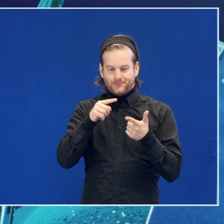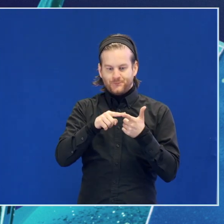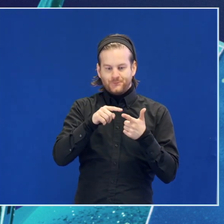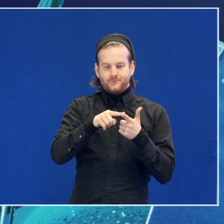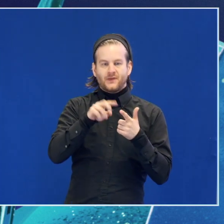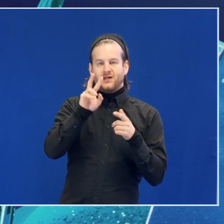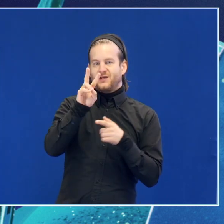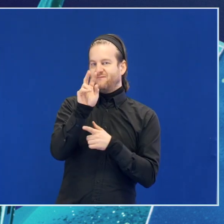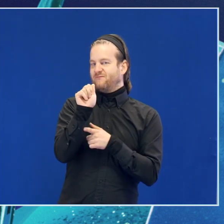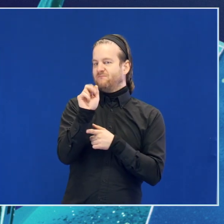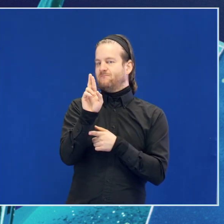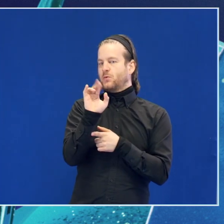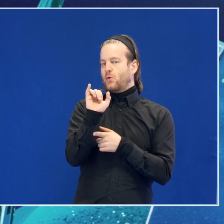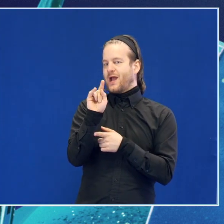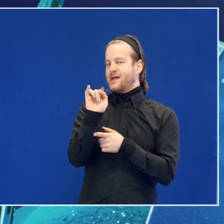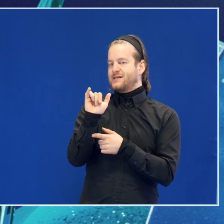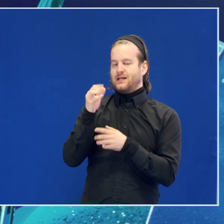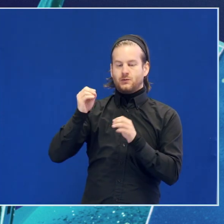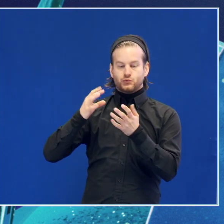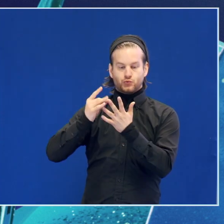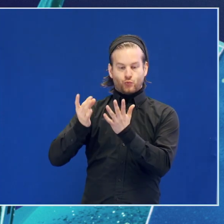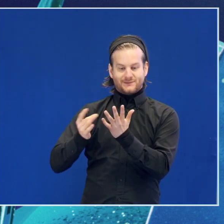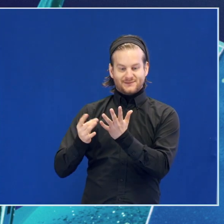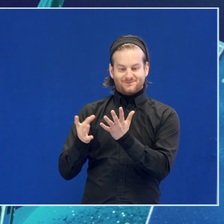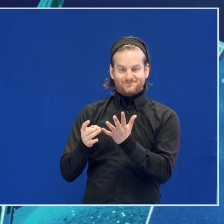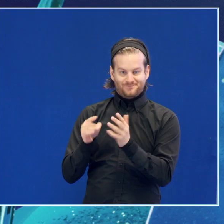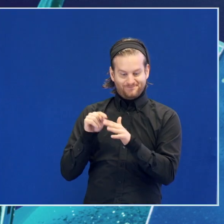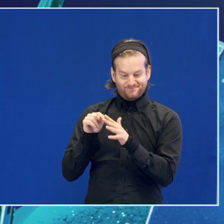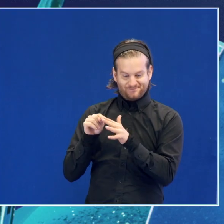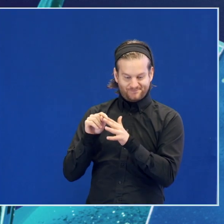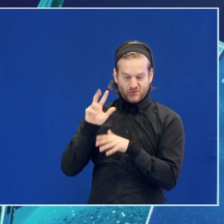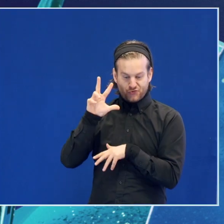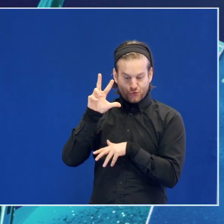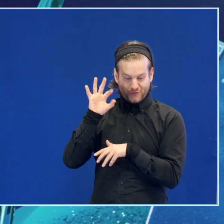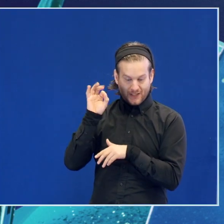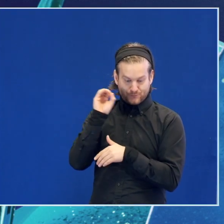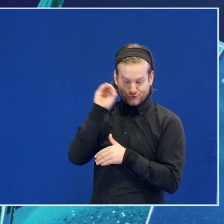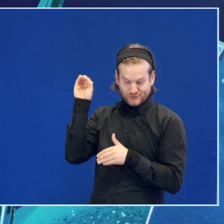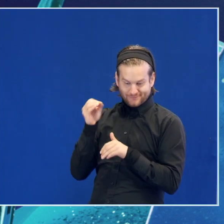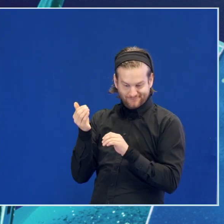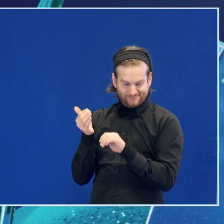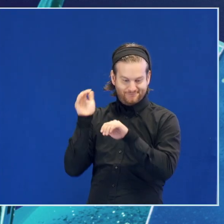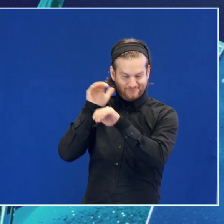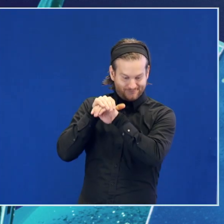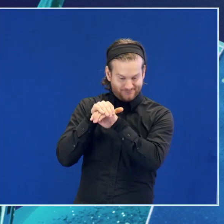39% increase in satisfaction with that.